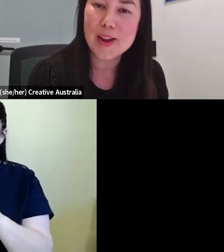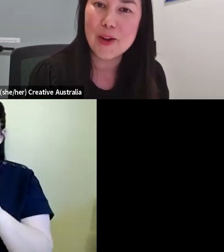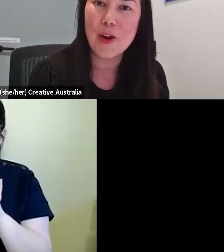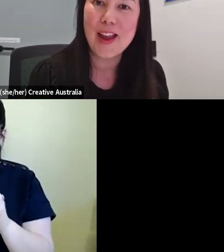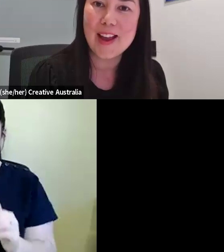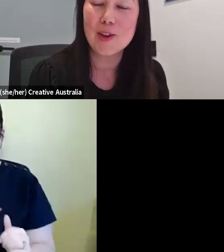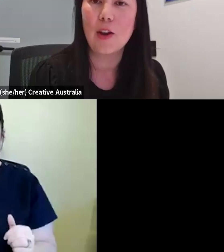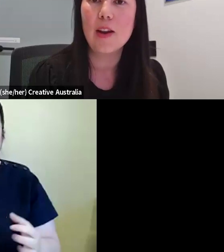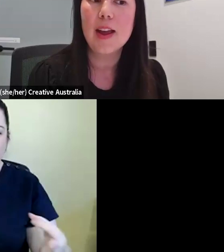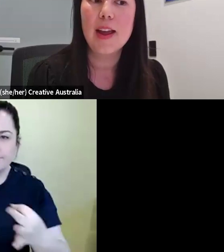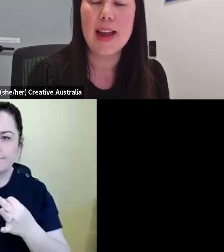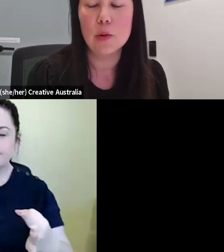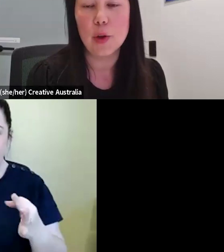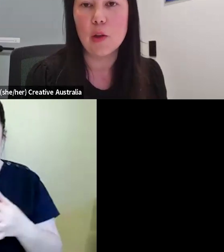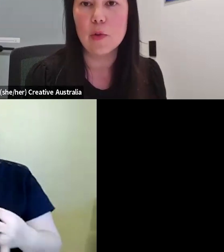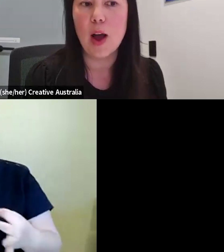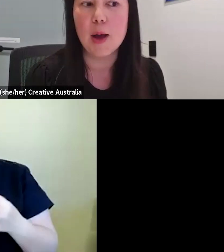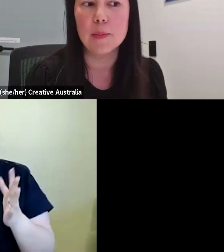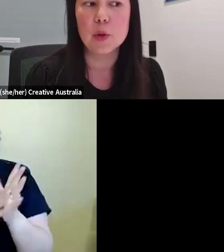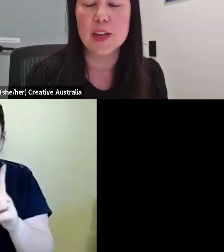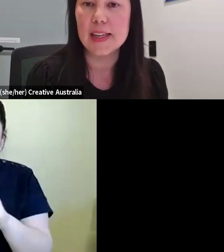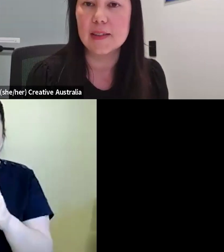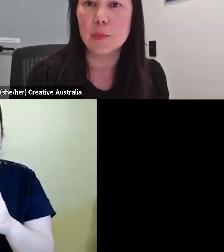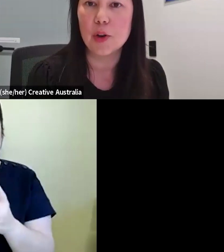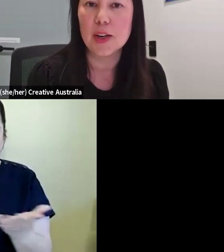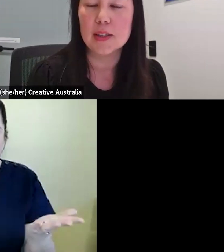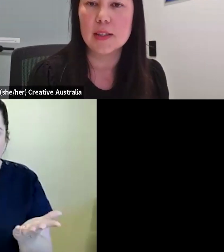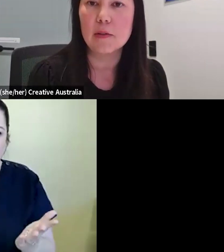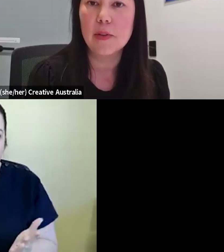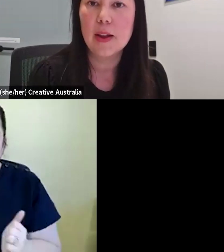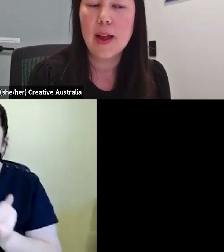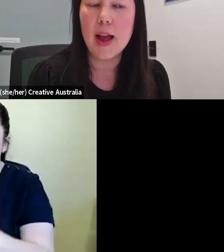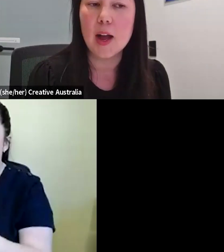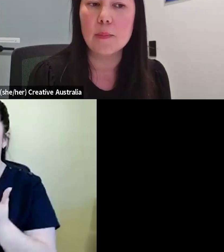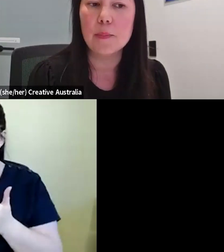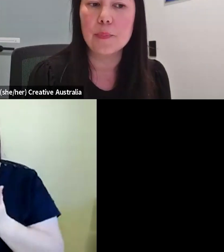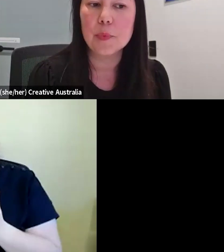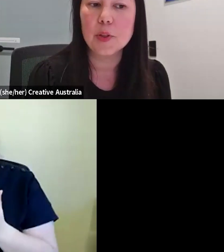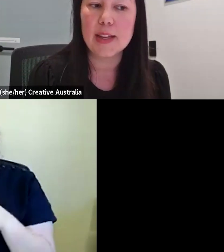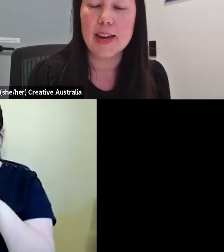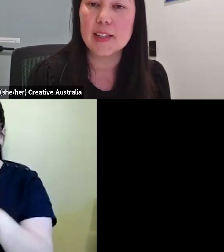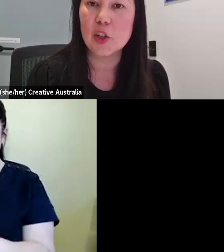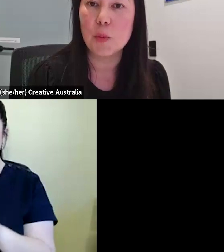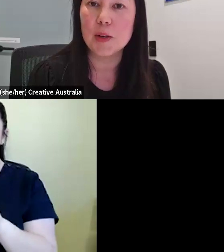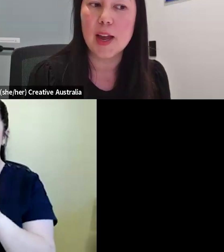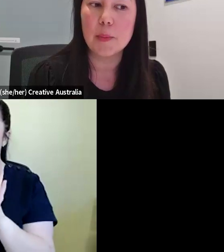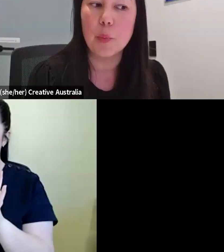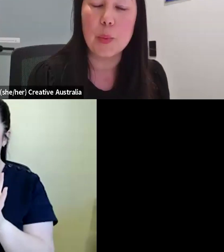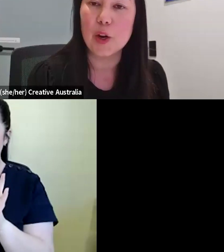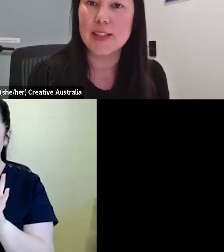why you go, and we will map that to the needs of the project itself. That is determined. We don't